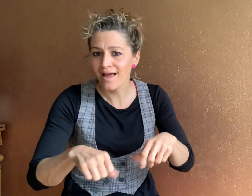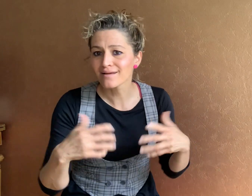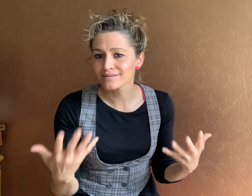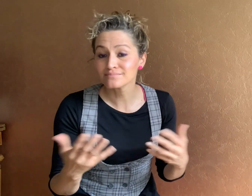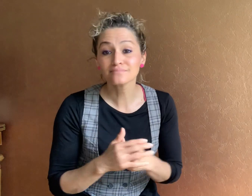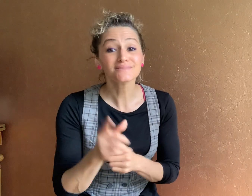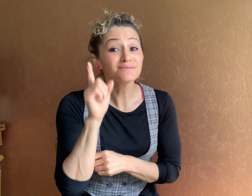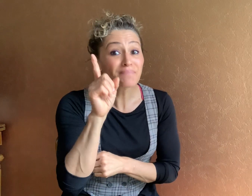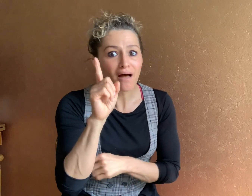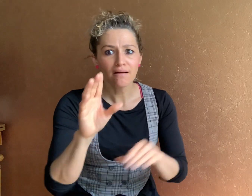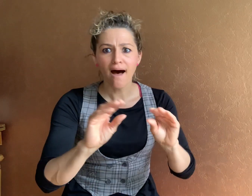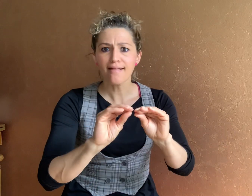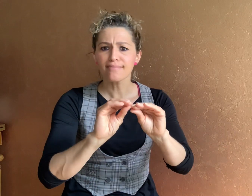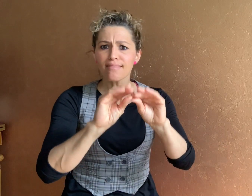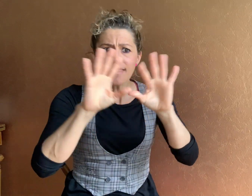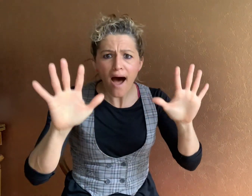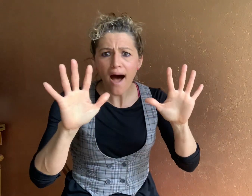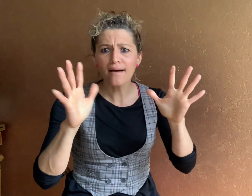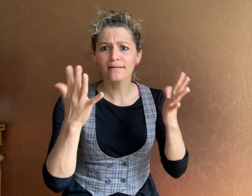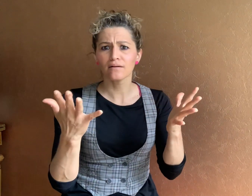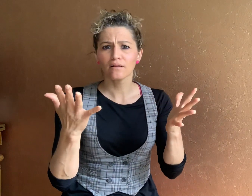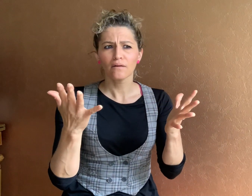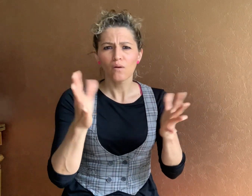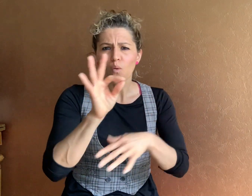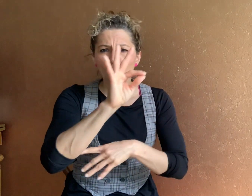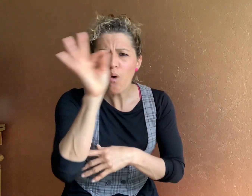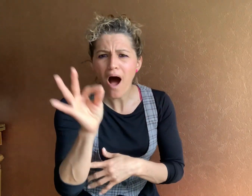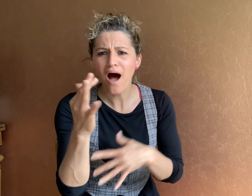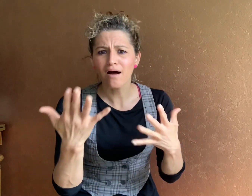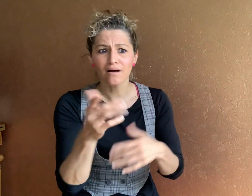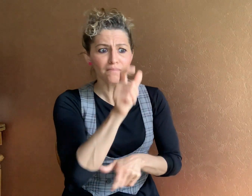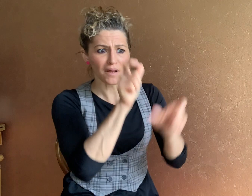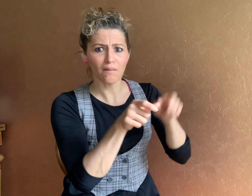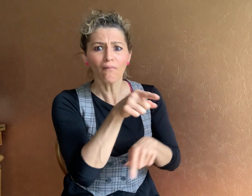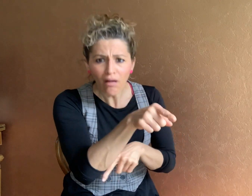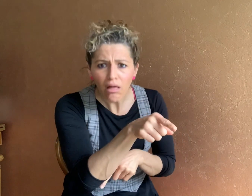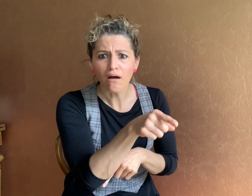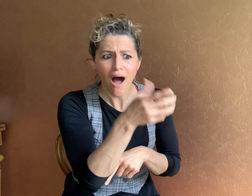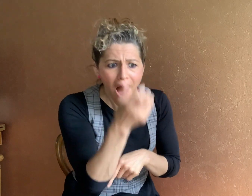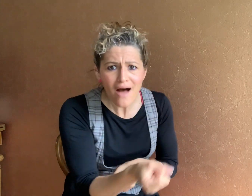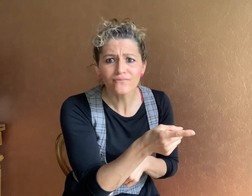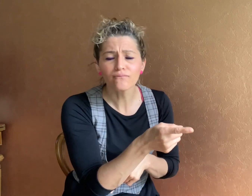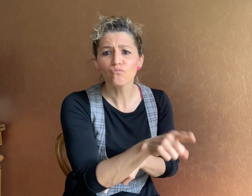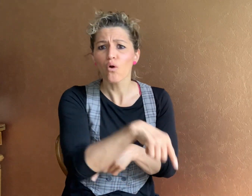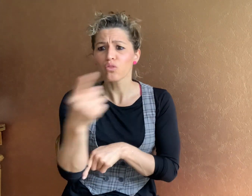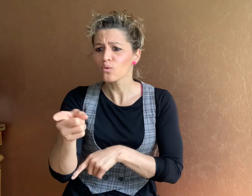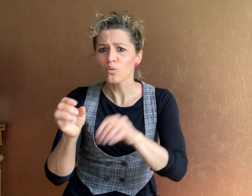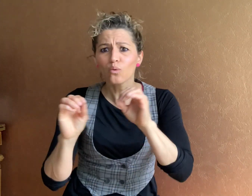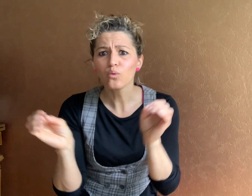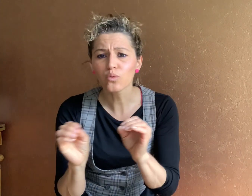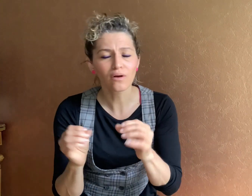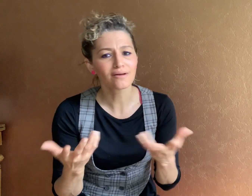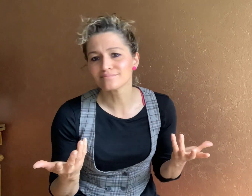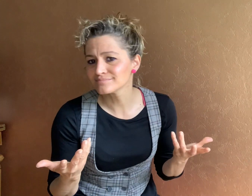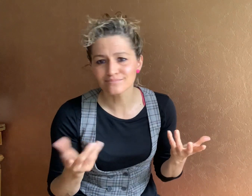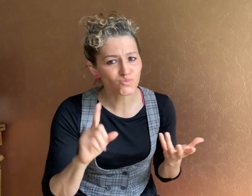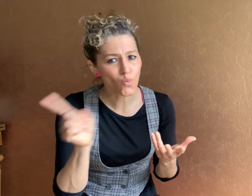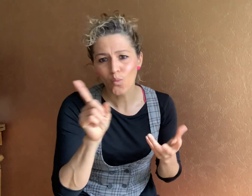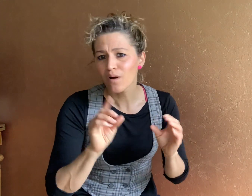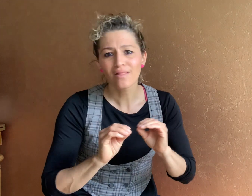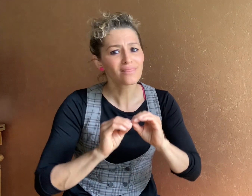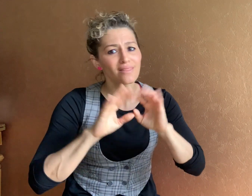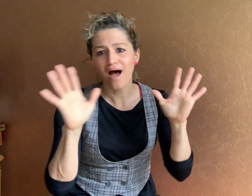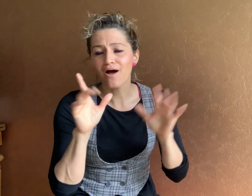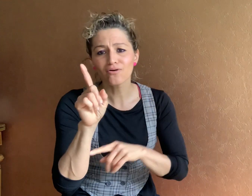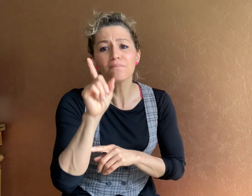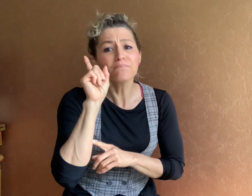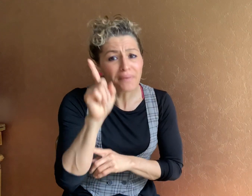It is not clear why it happens to some patients and not others,